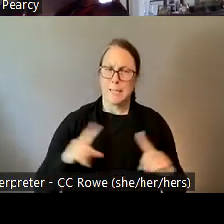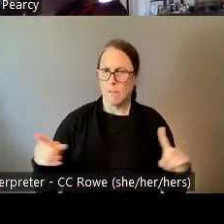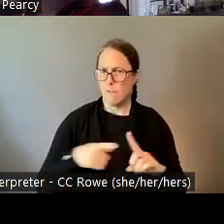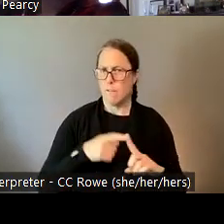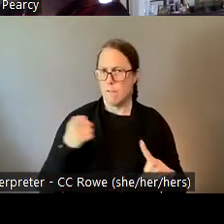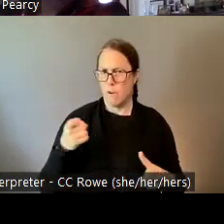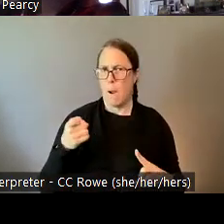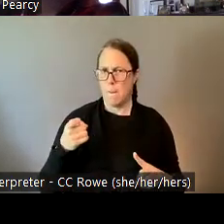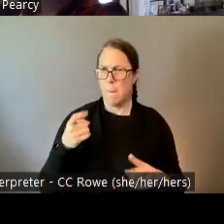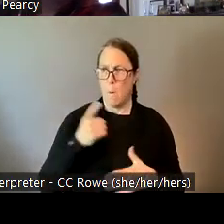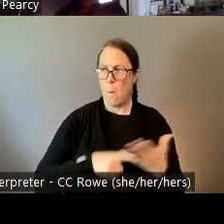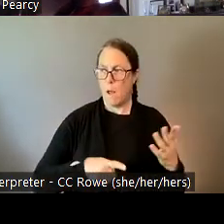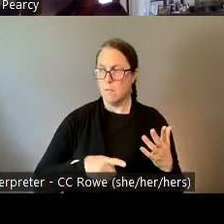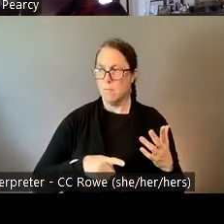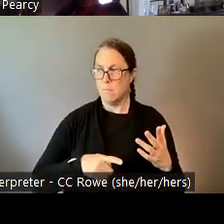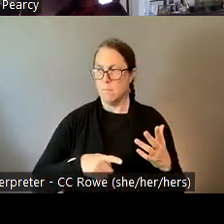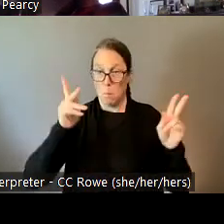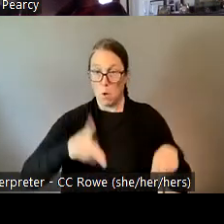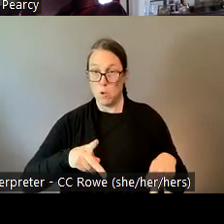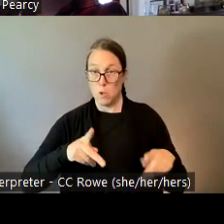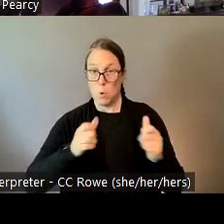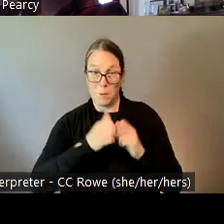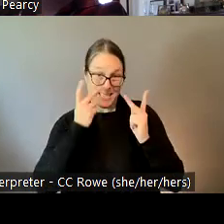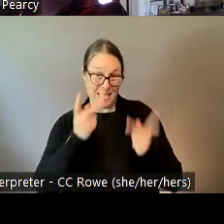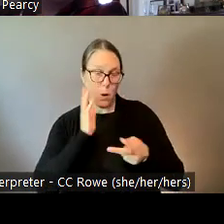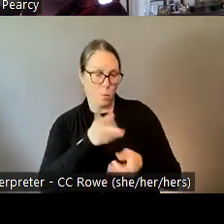that a person who is sighted will have of the document.